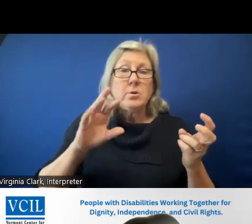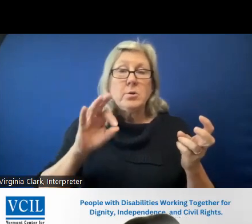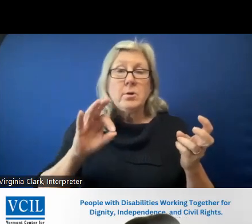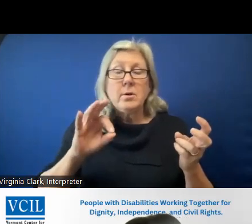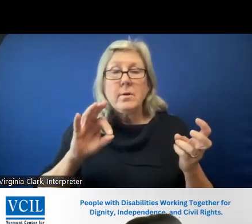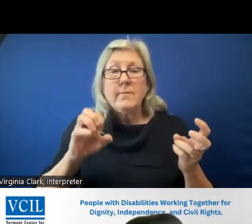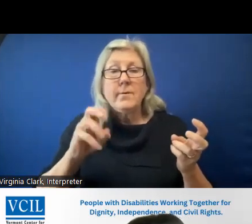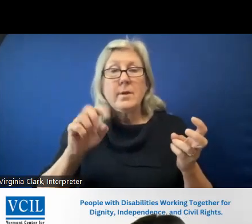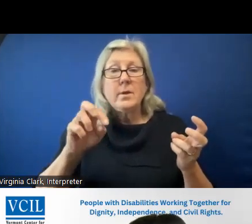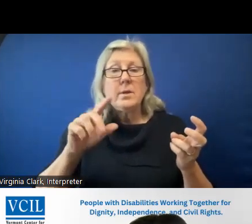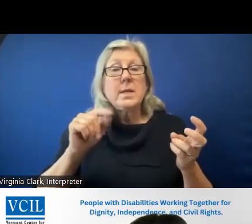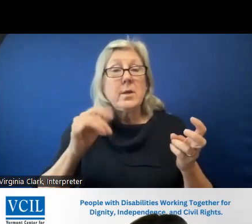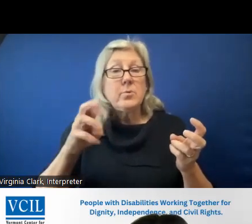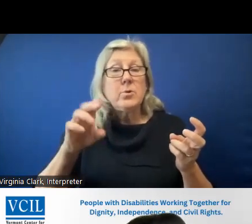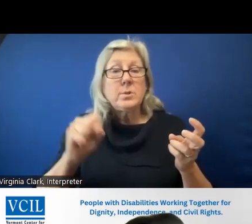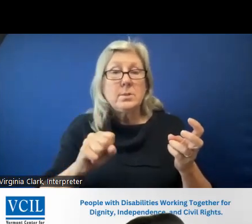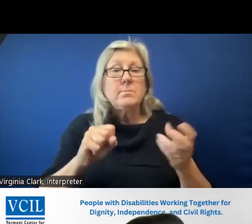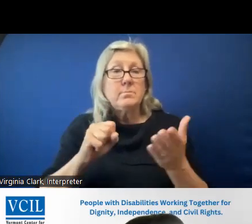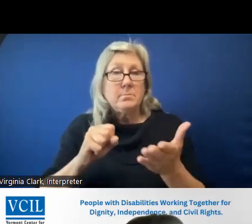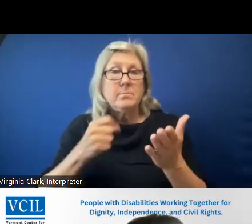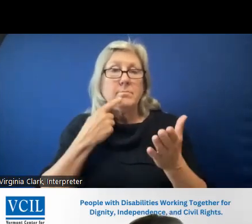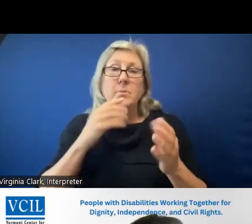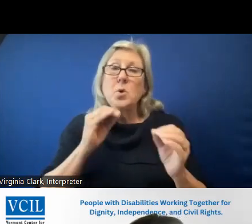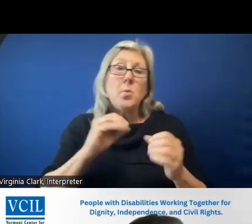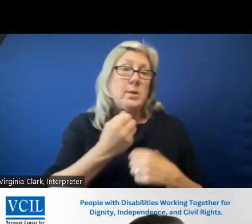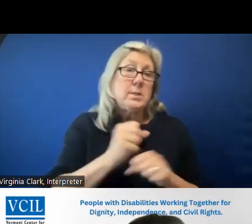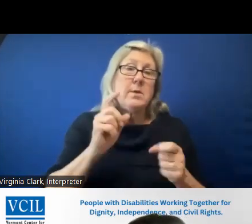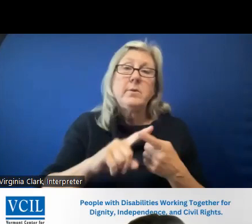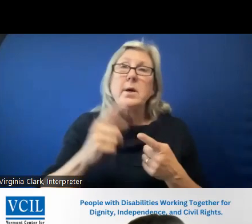No one is safe until everyone is safe. Thank you.